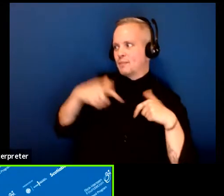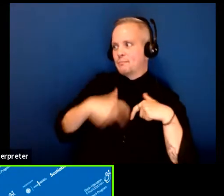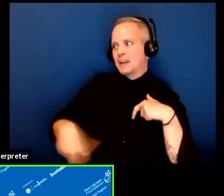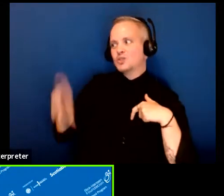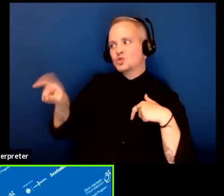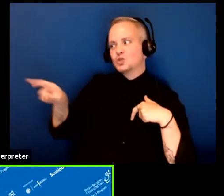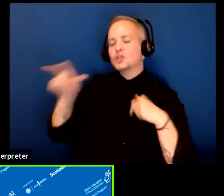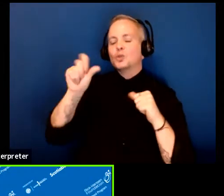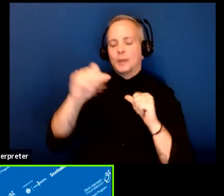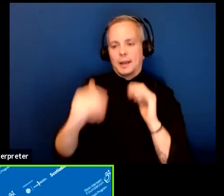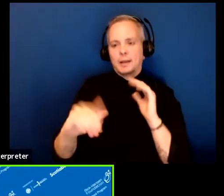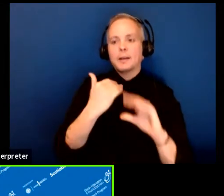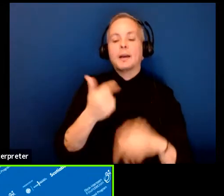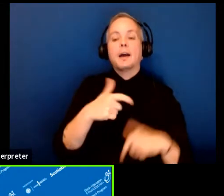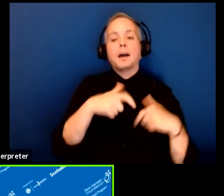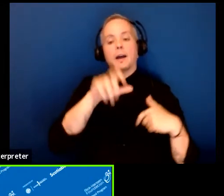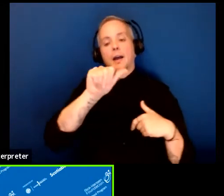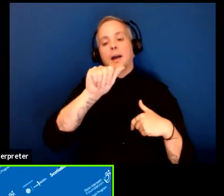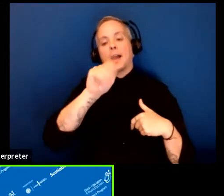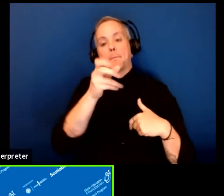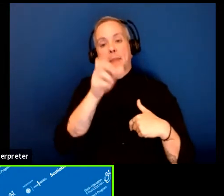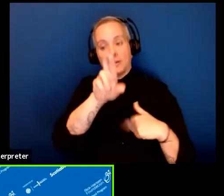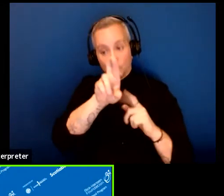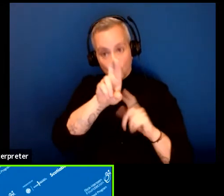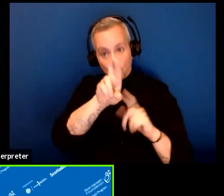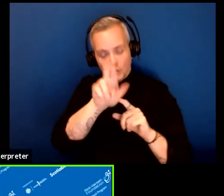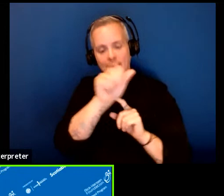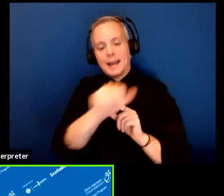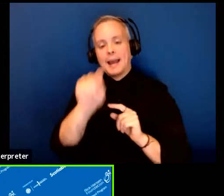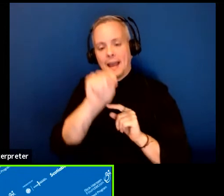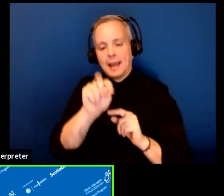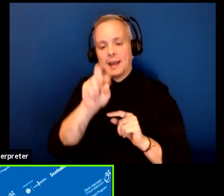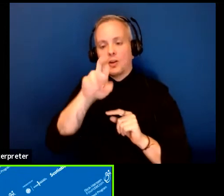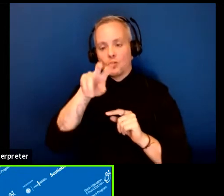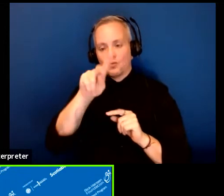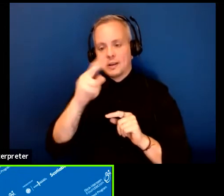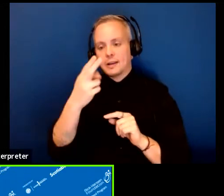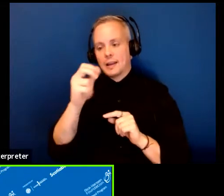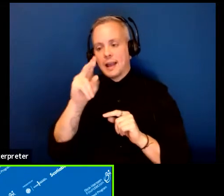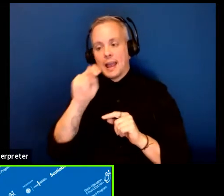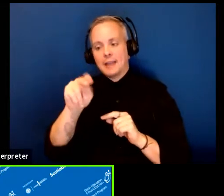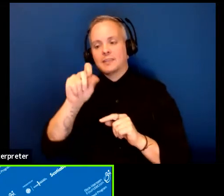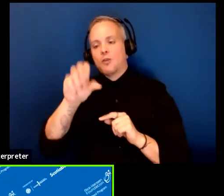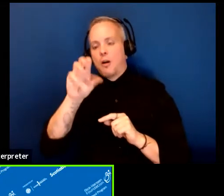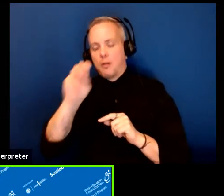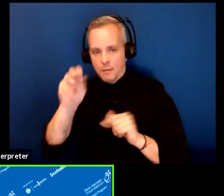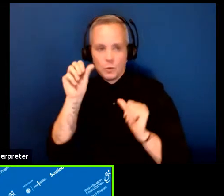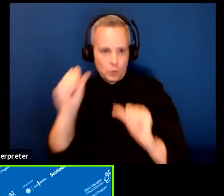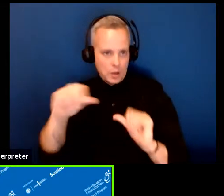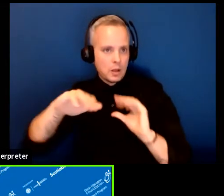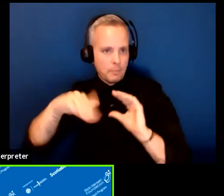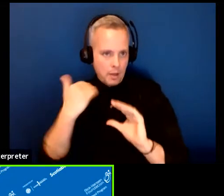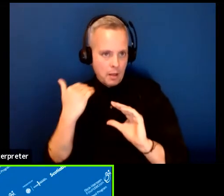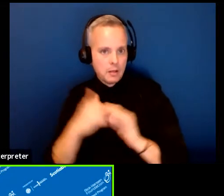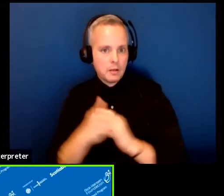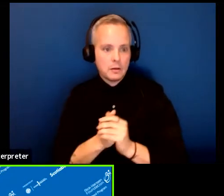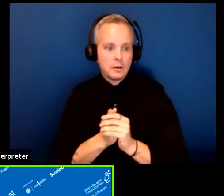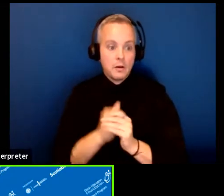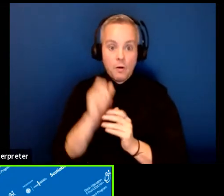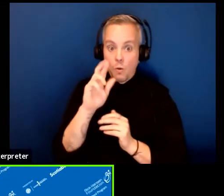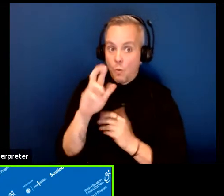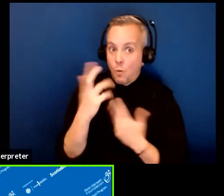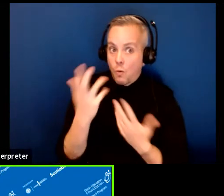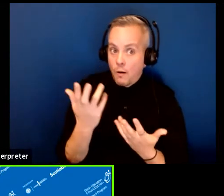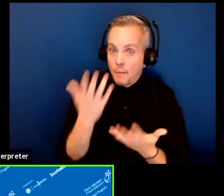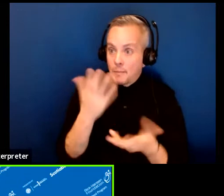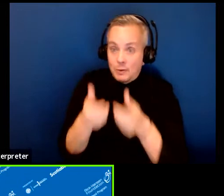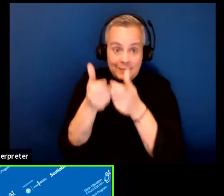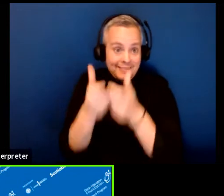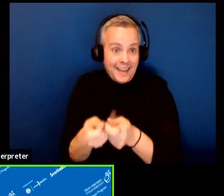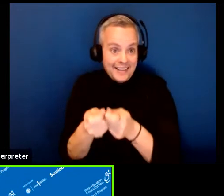ambassador@rickhansen.com OR TEXTING FIVE TO 45678.